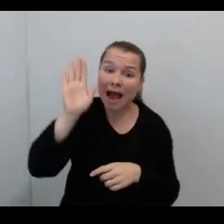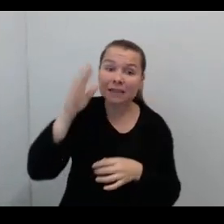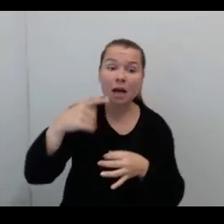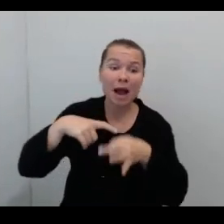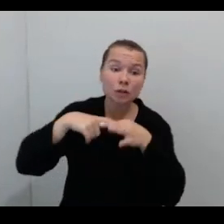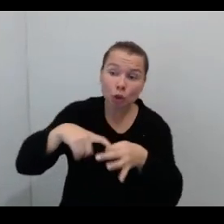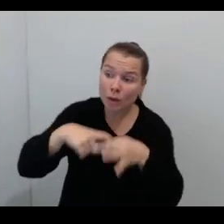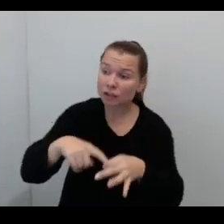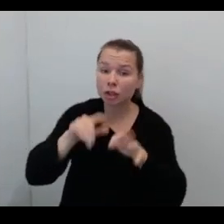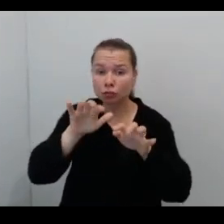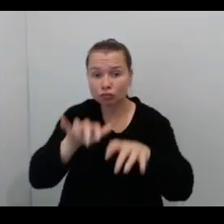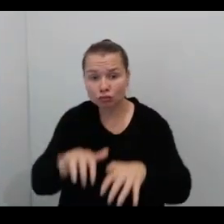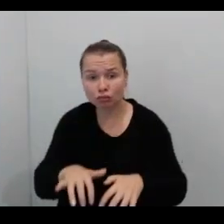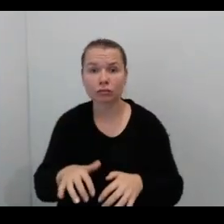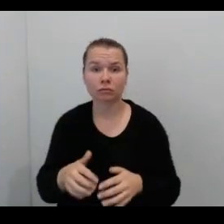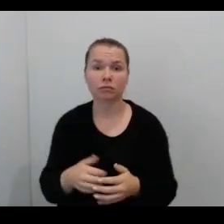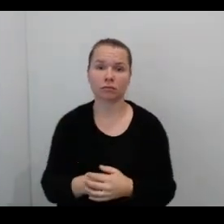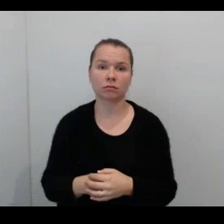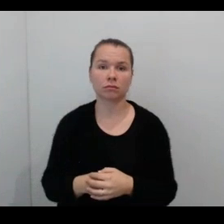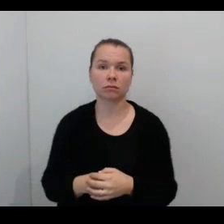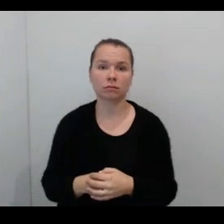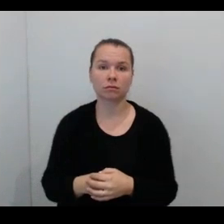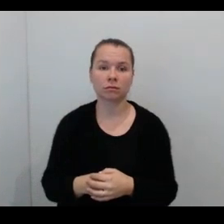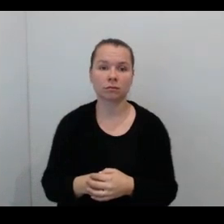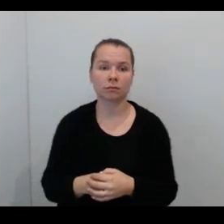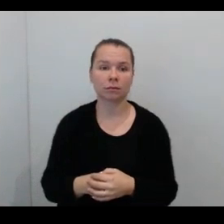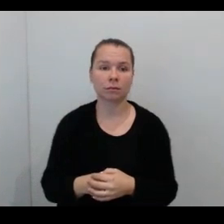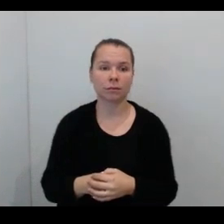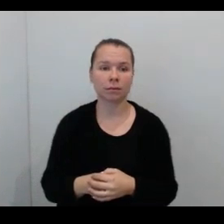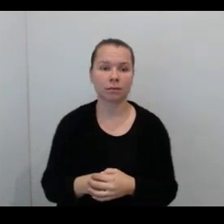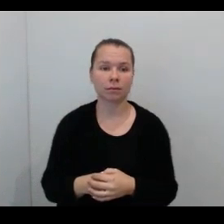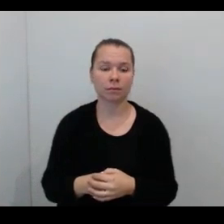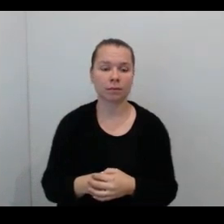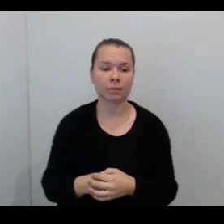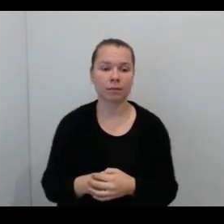I'll close the poll off and share those results with you.